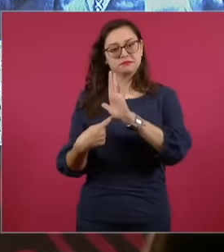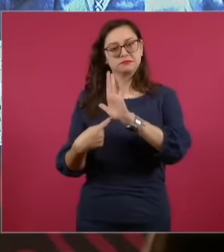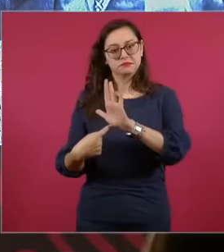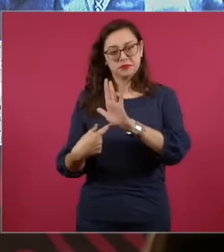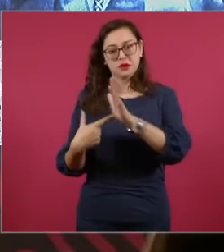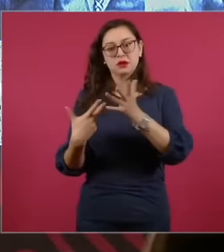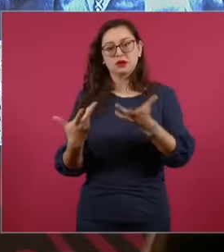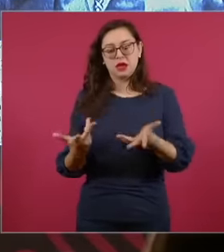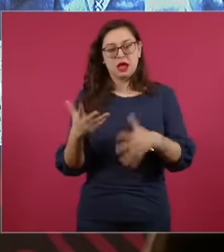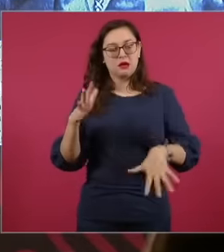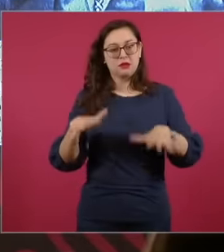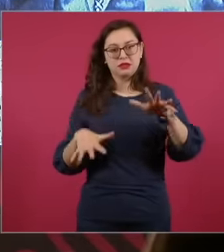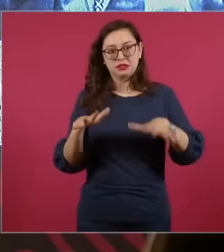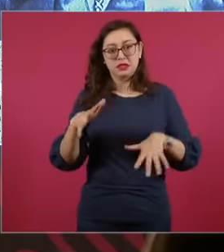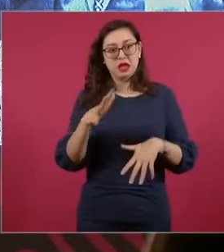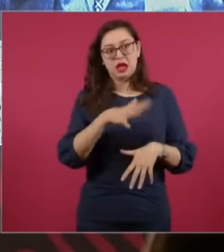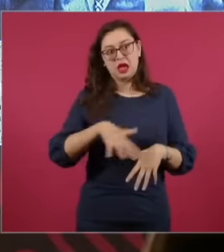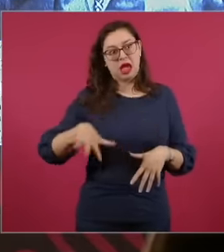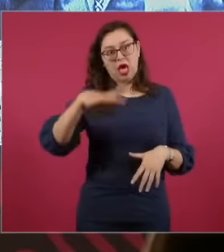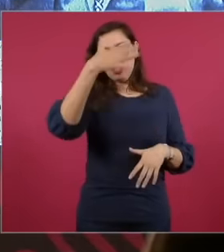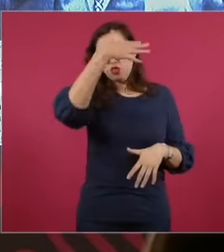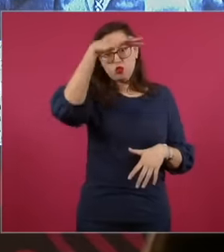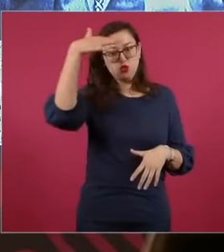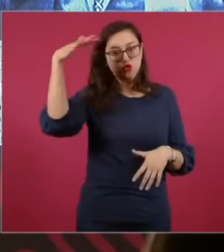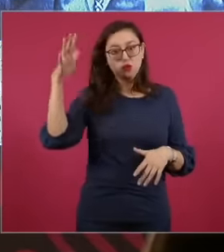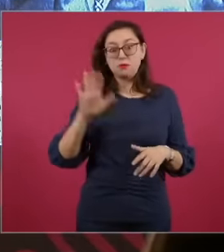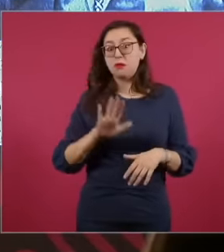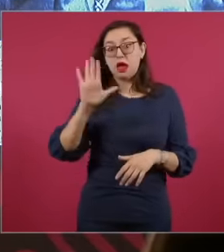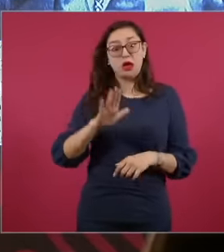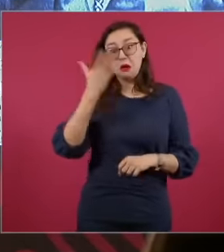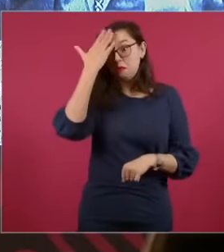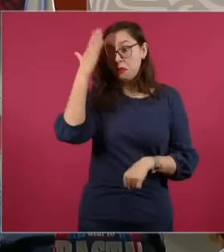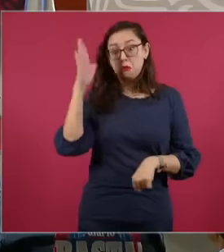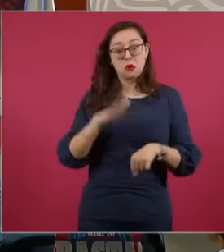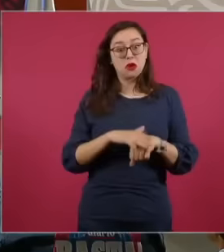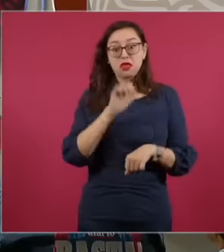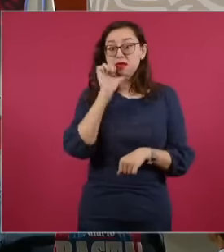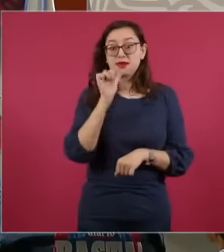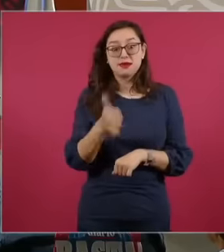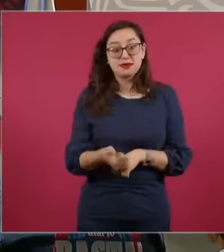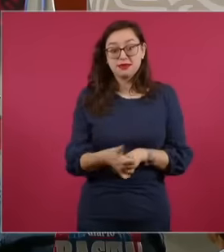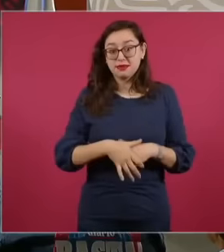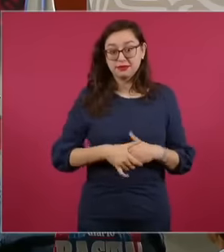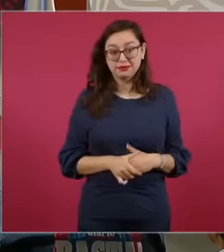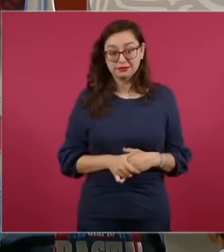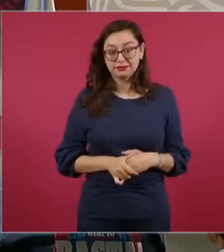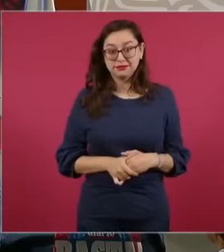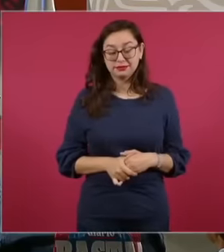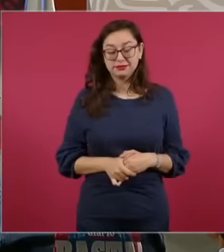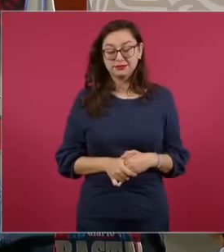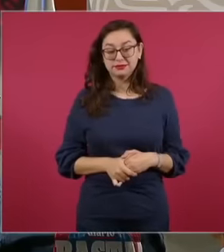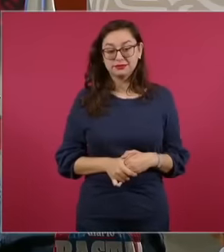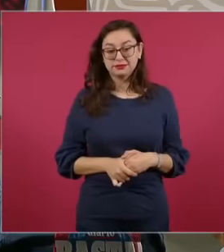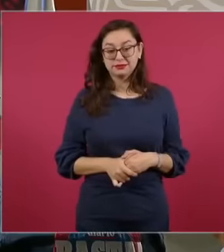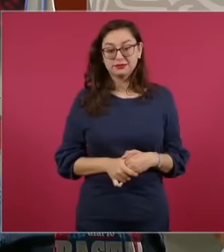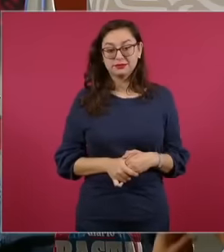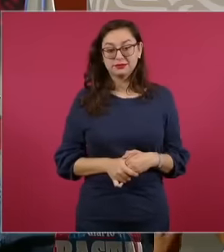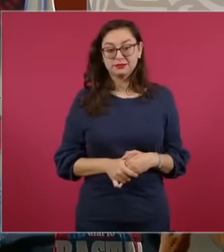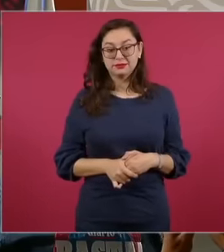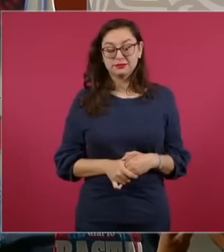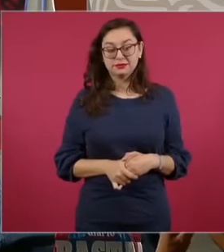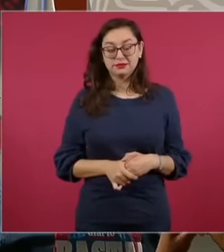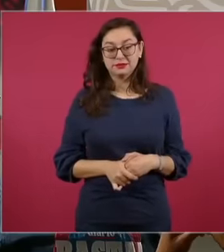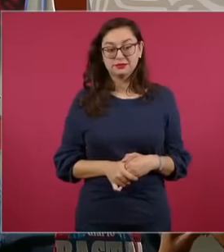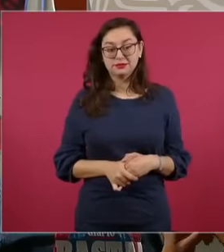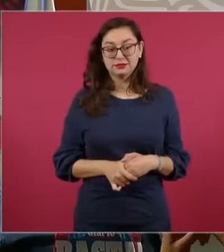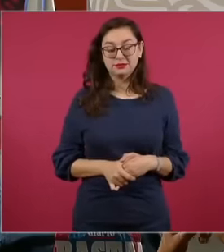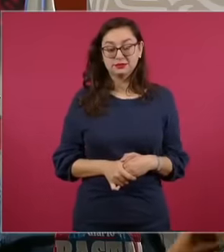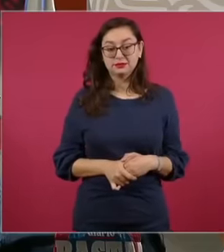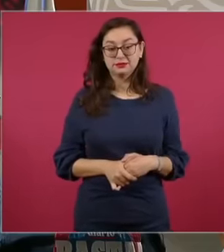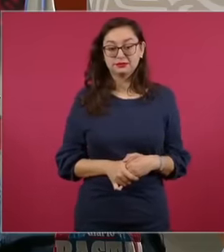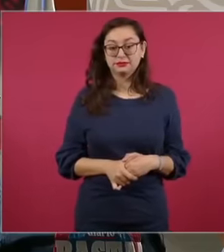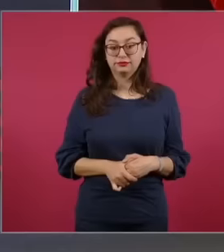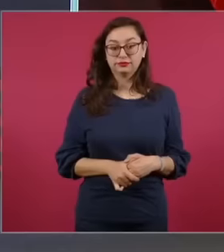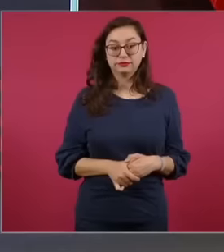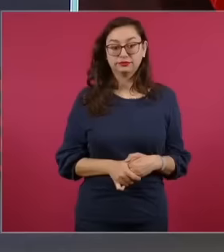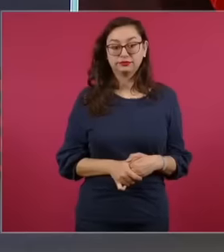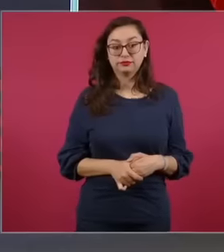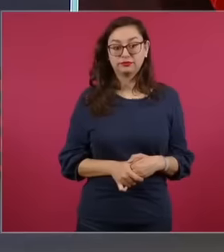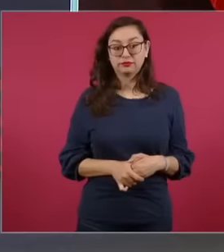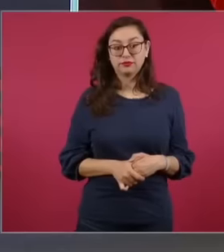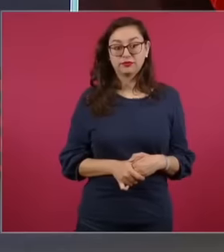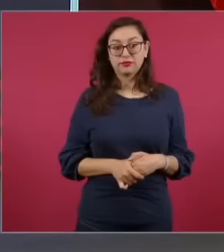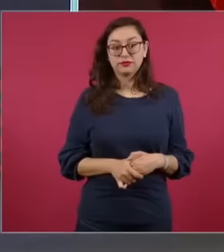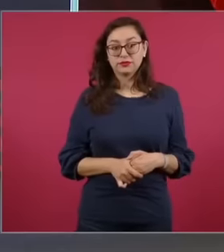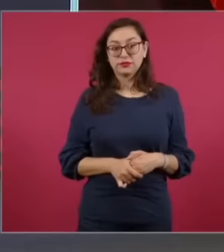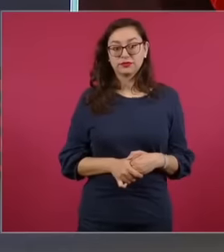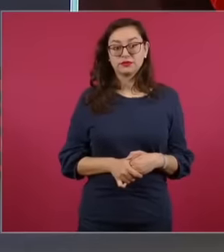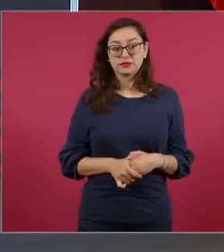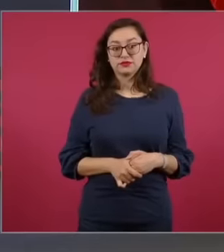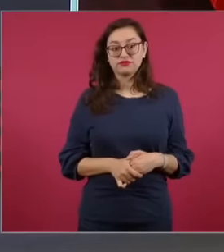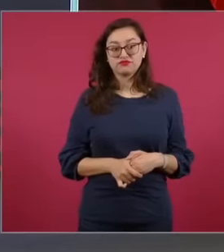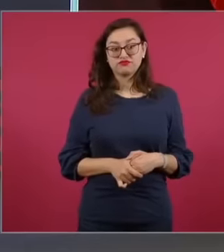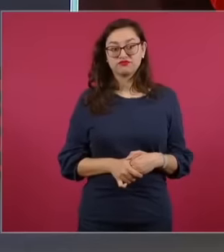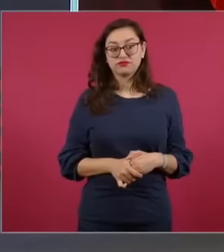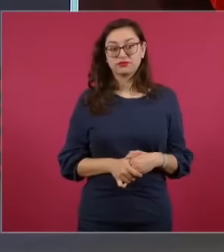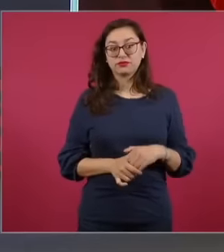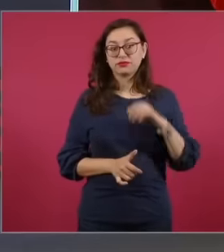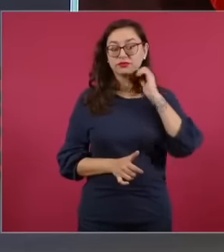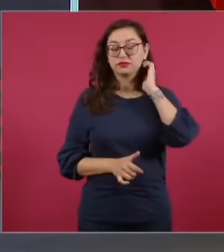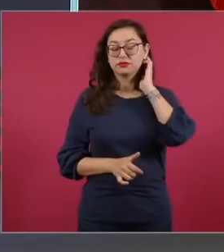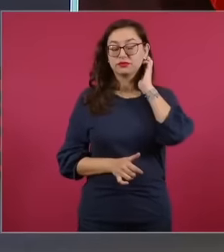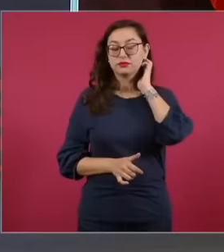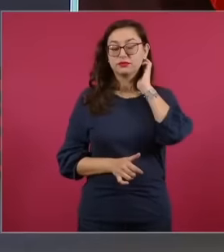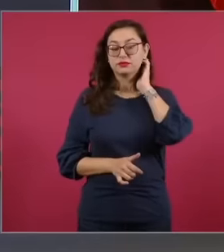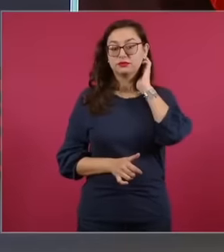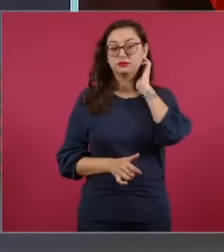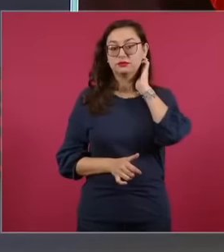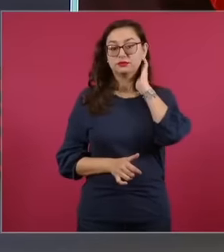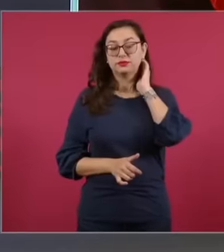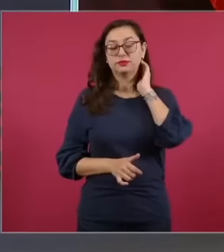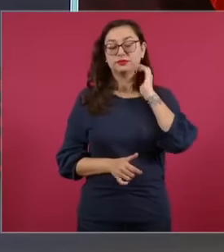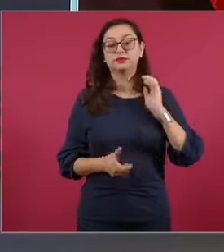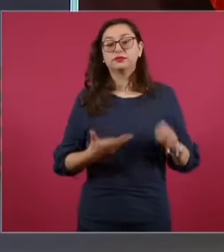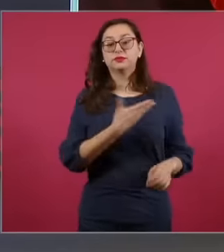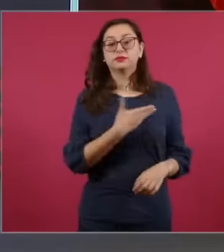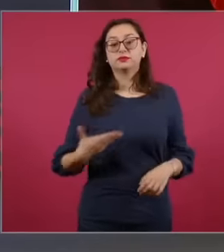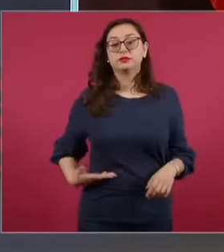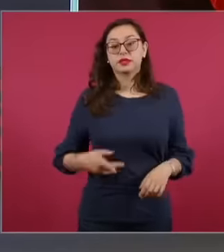forgetfulness, look at what Cedillo said, that was fashionable At that time